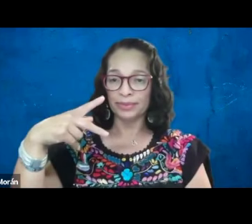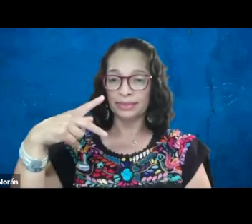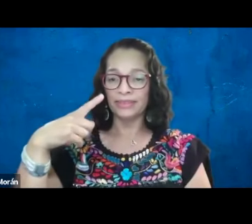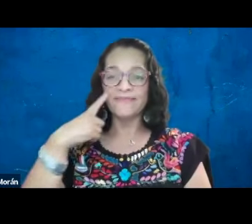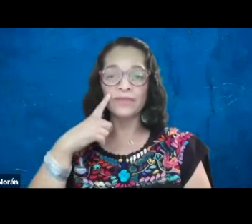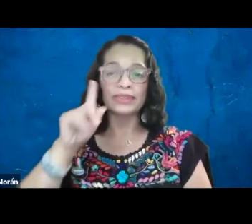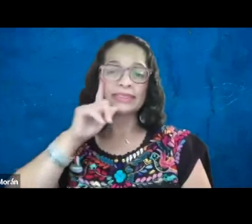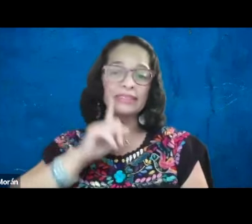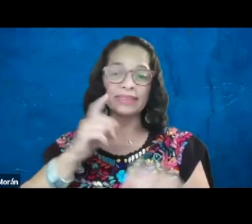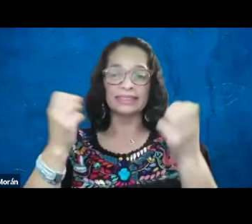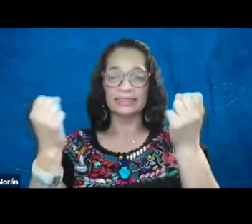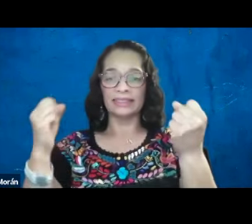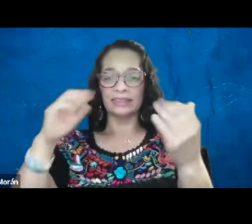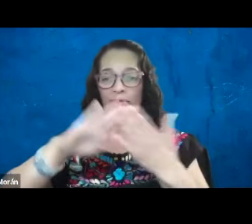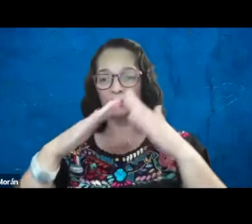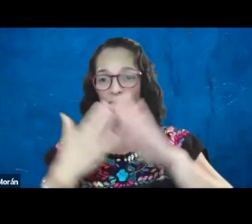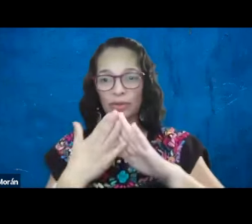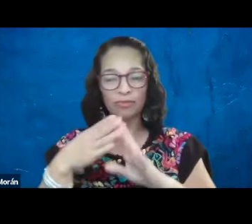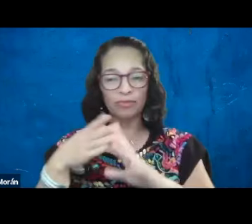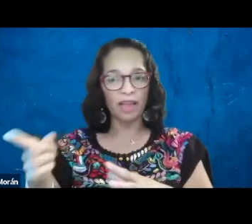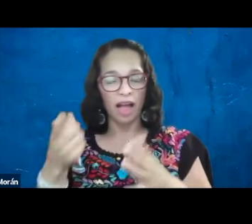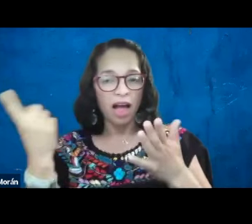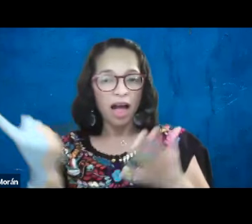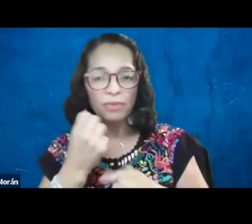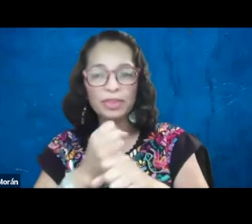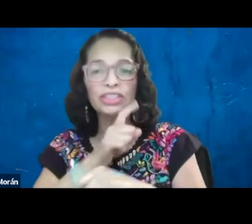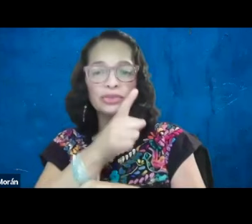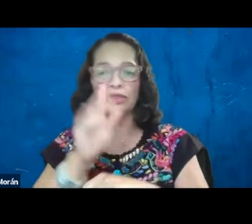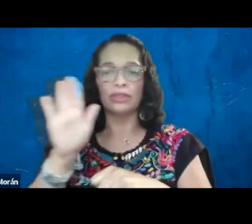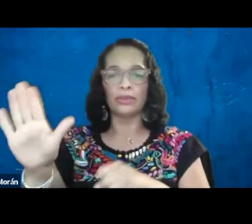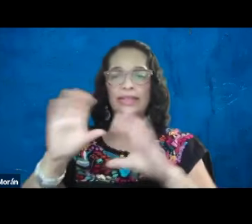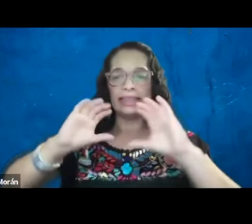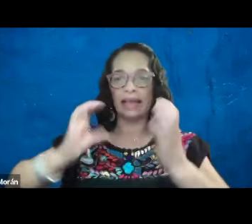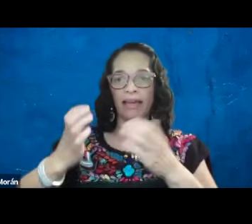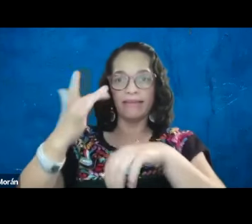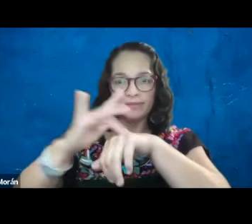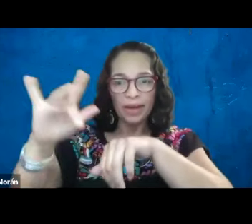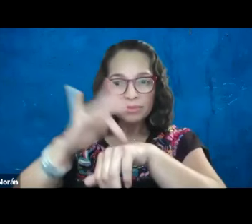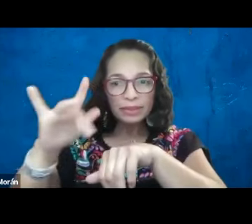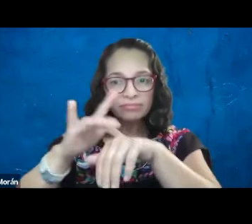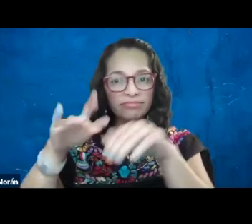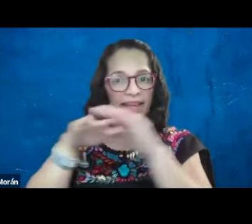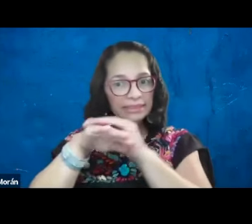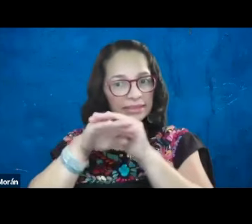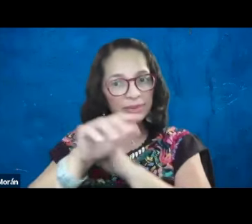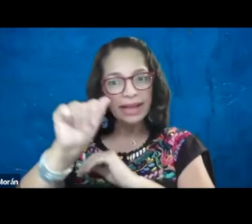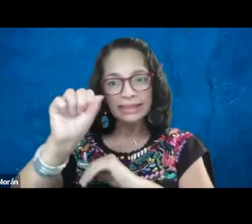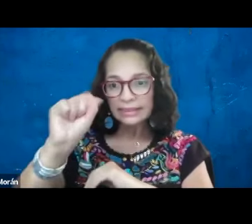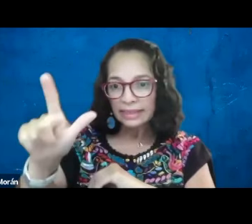wonderful allyship for the deaf and signing community. They always make sure that there are classes